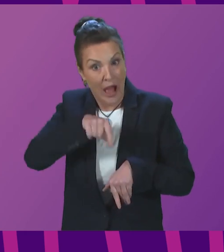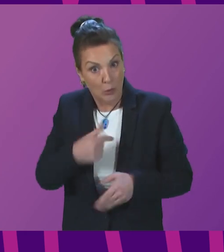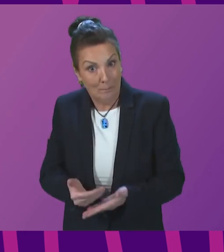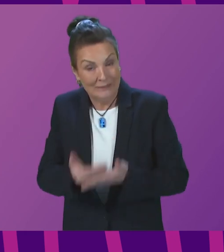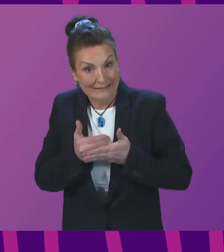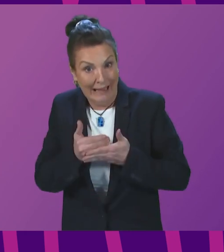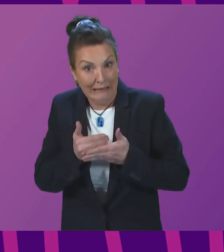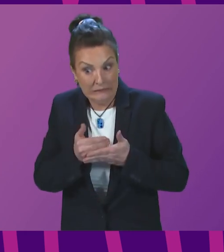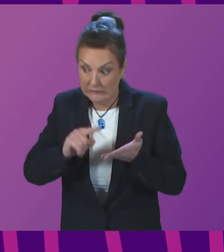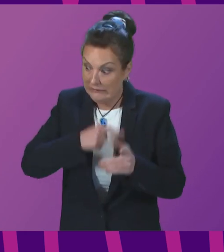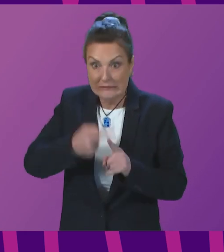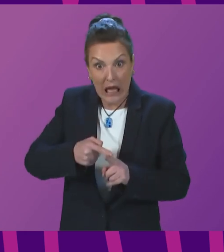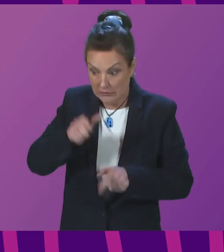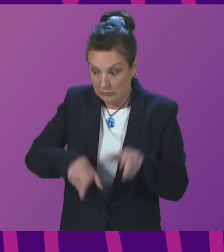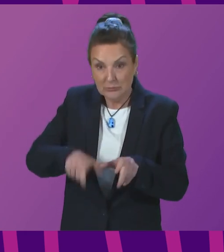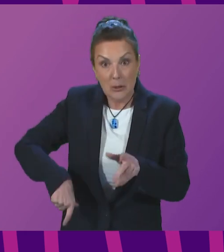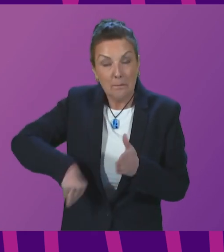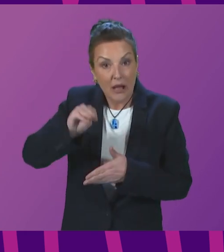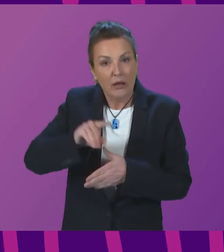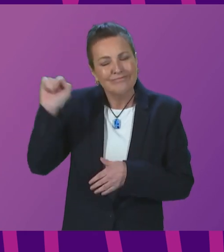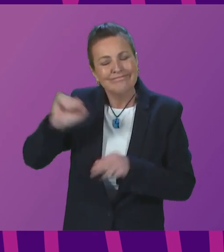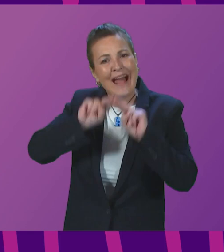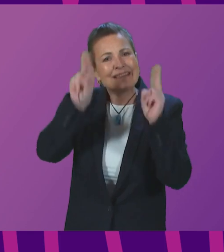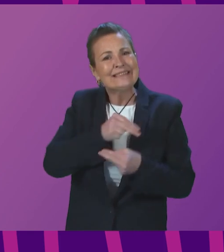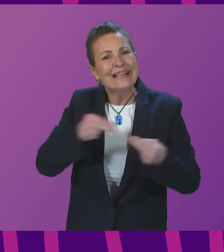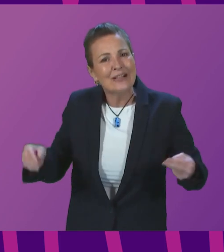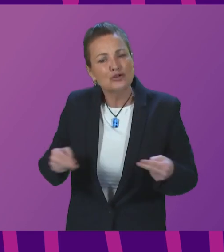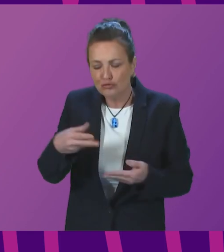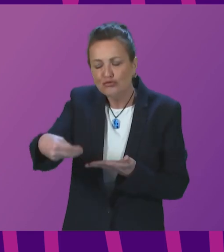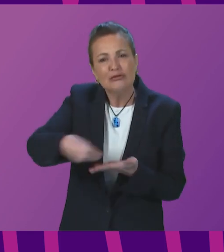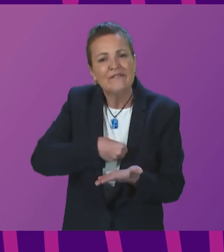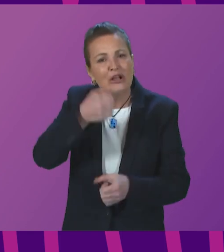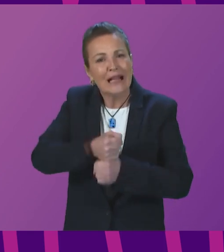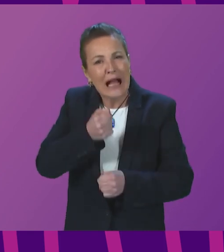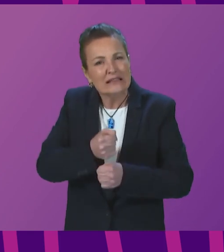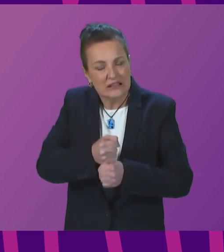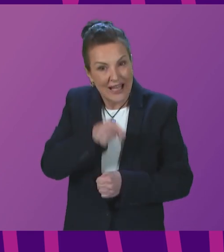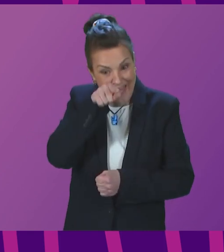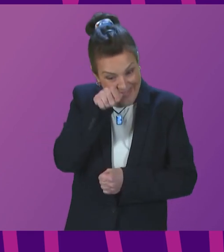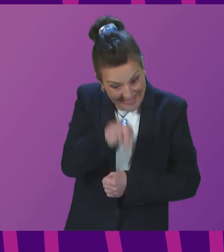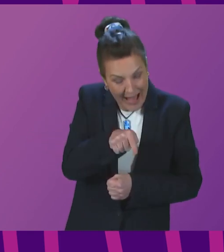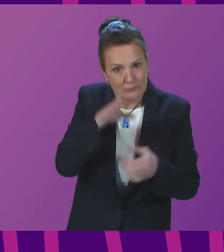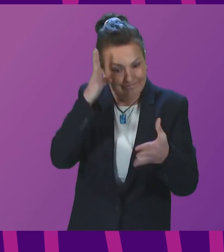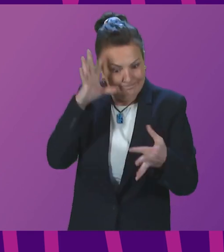International guidelines say that the refund guarantee is the financial cornerstone of a shipbuilding project.